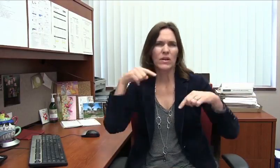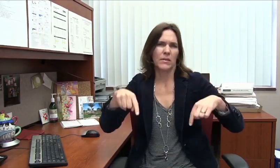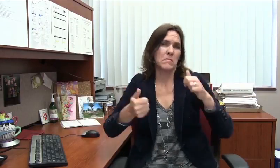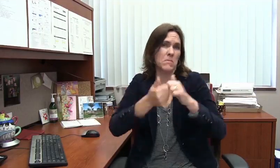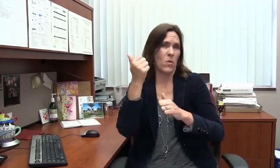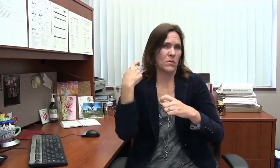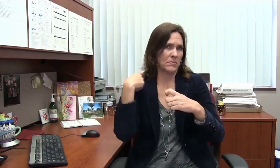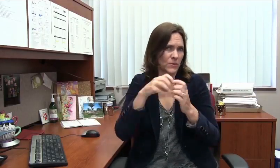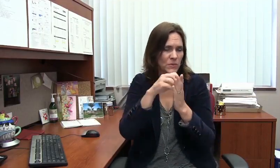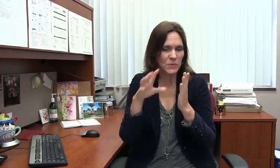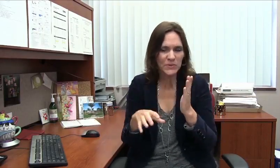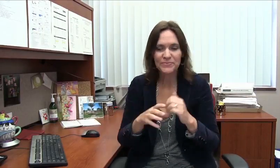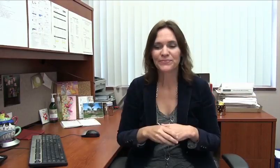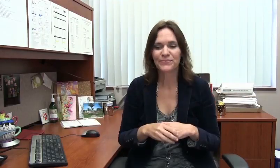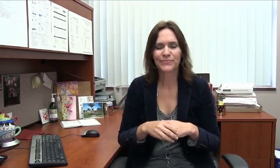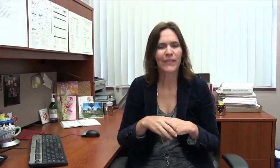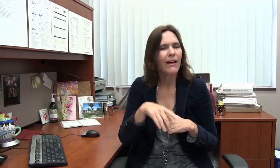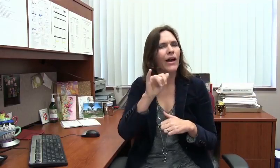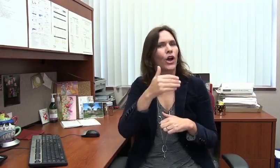so we have a majority of Hispanic students.